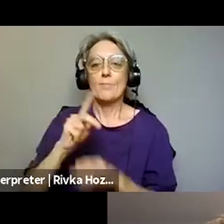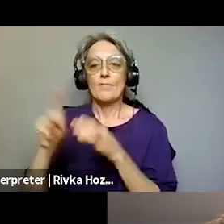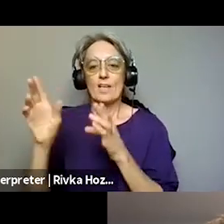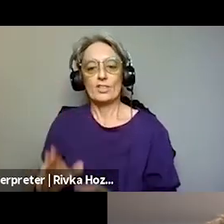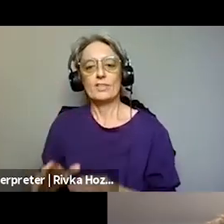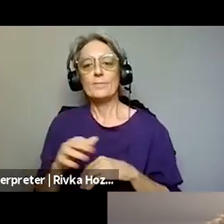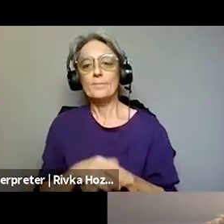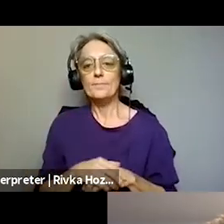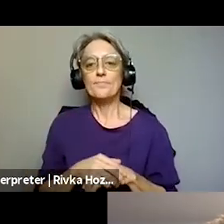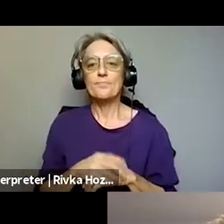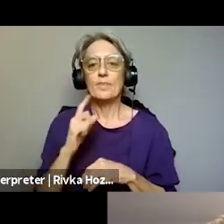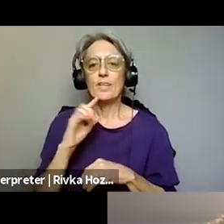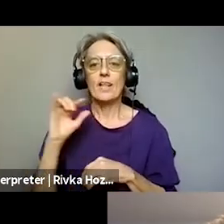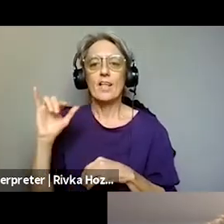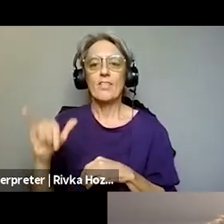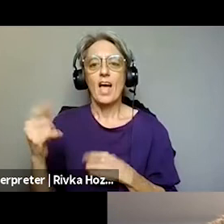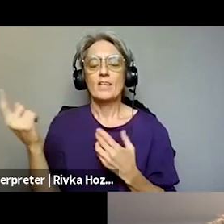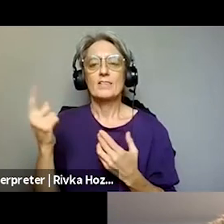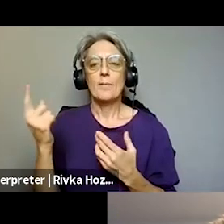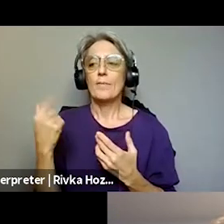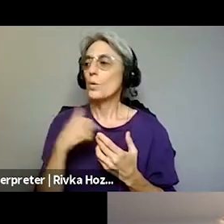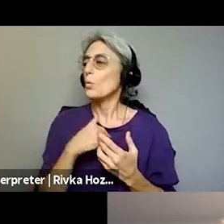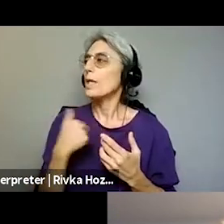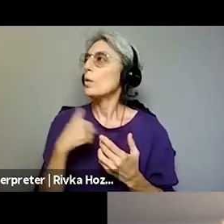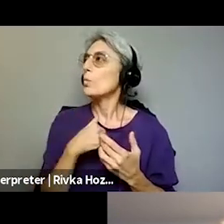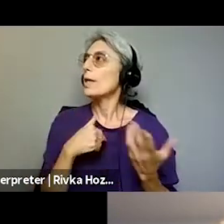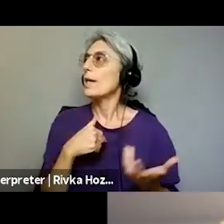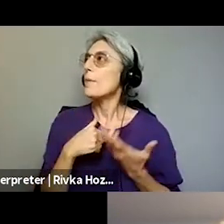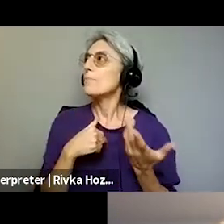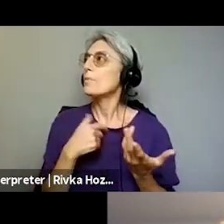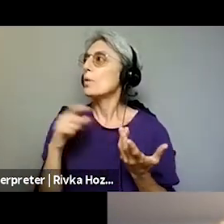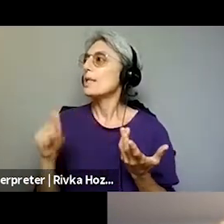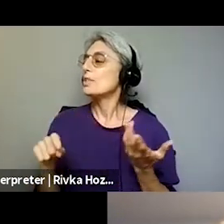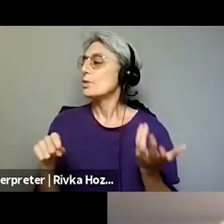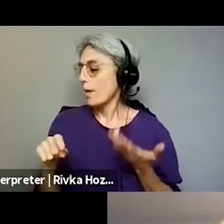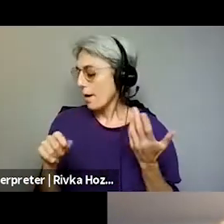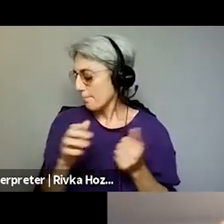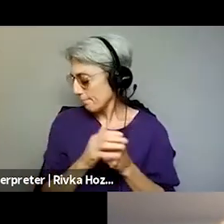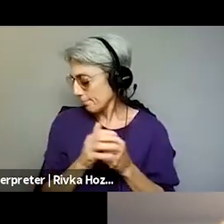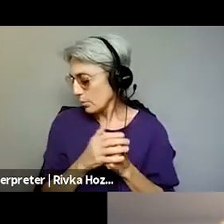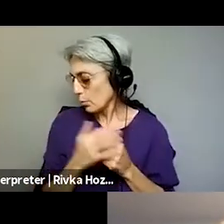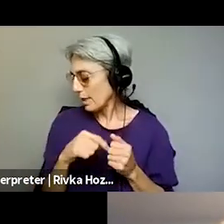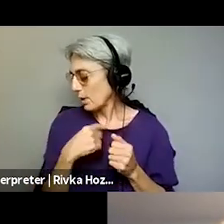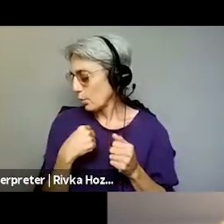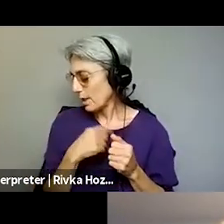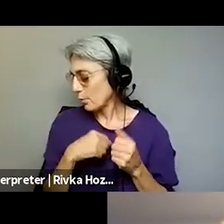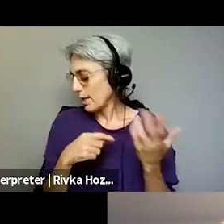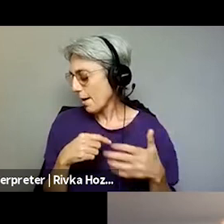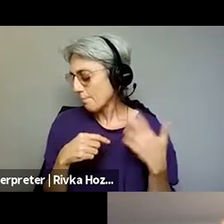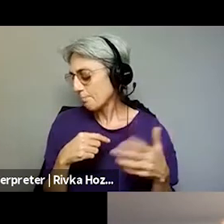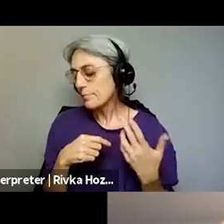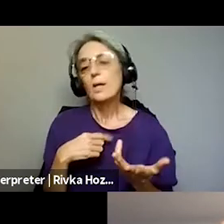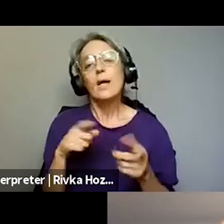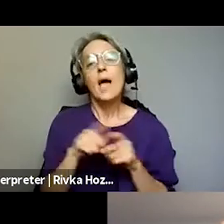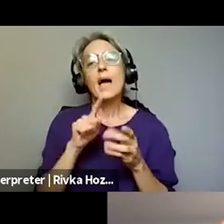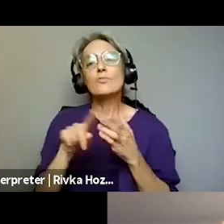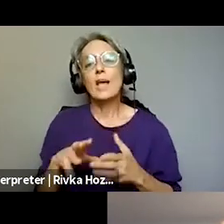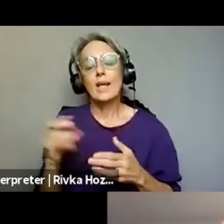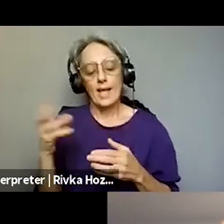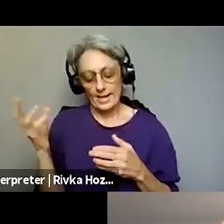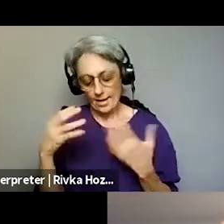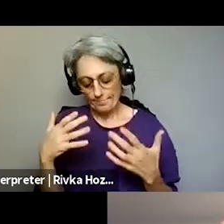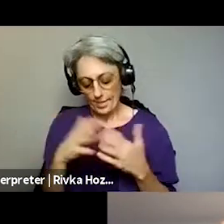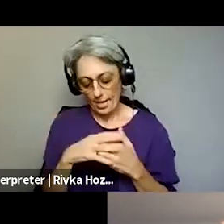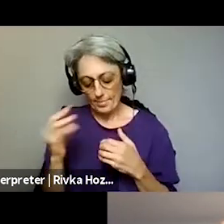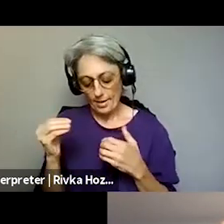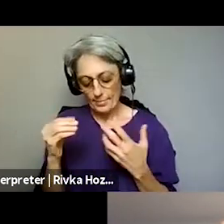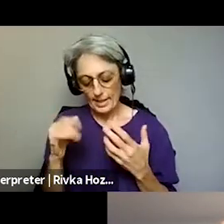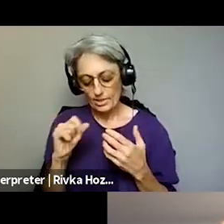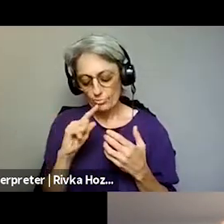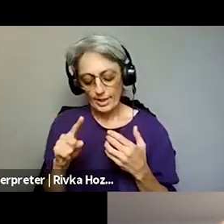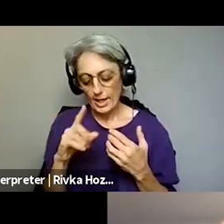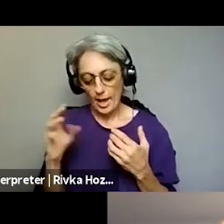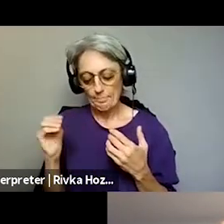I think that's something that we really need to as researchers and is really find ways to